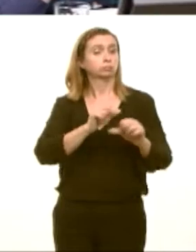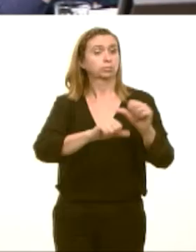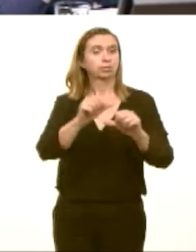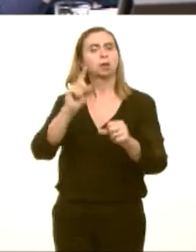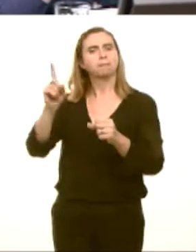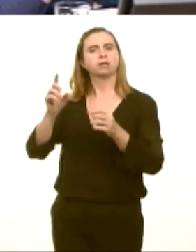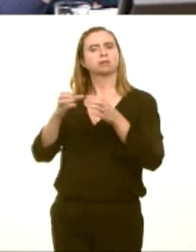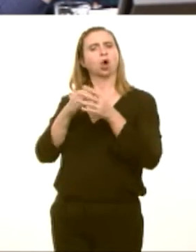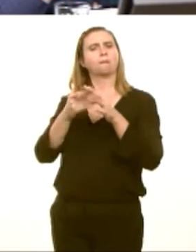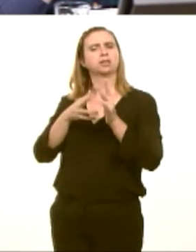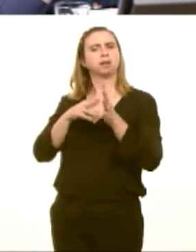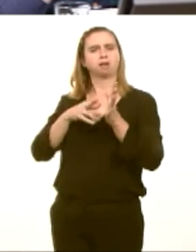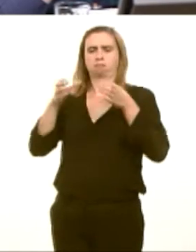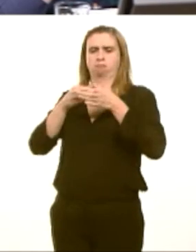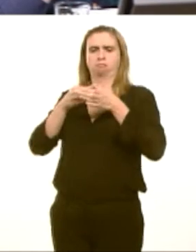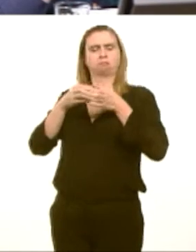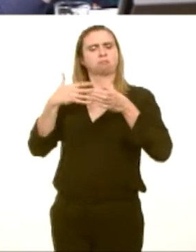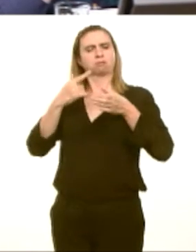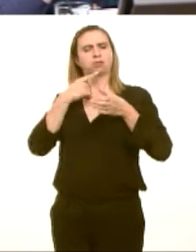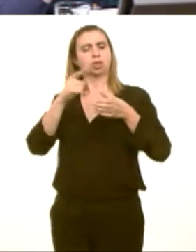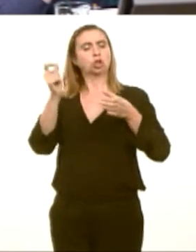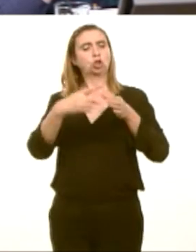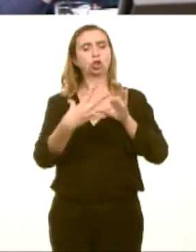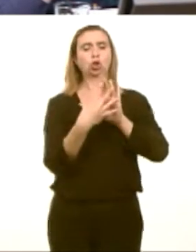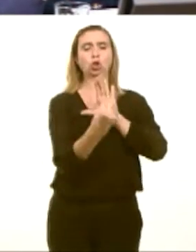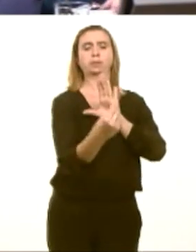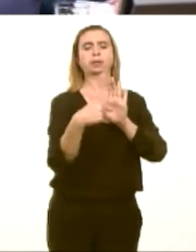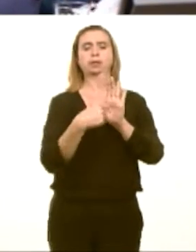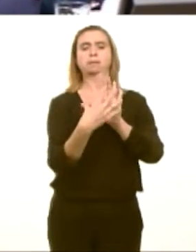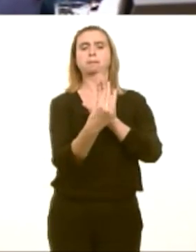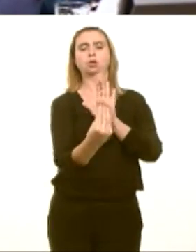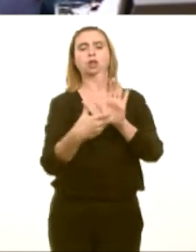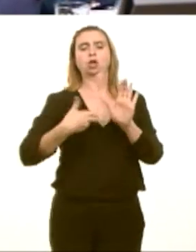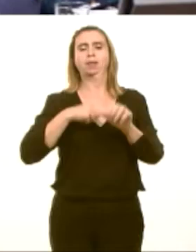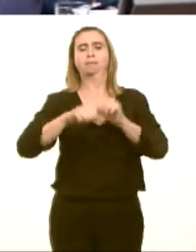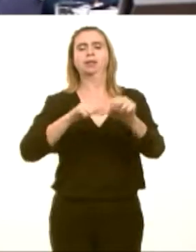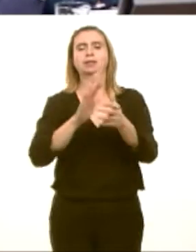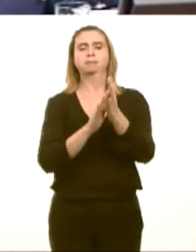providers adopt the model complaints policy, which suggests complaints are considered within 20 working days.